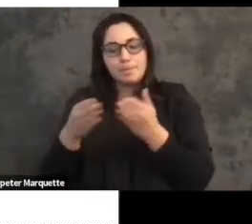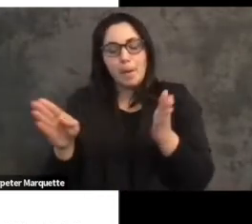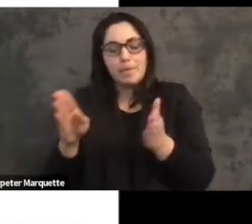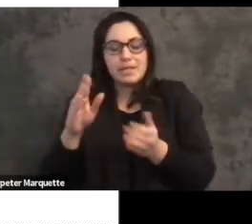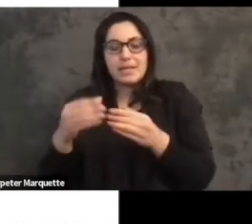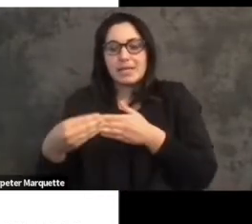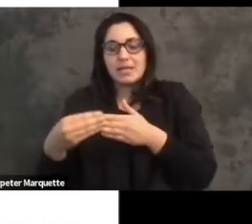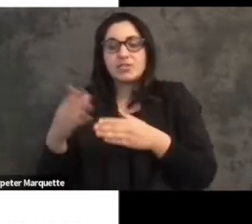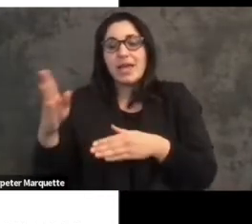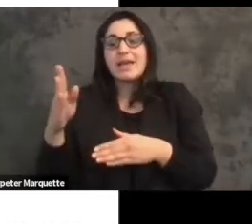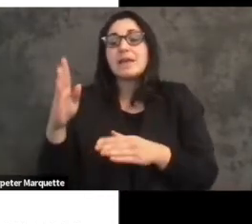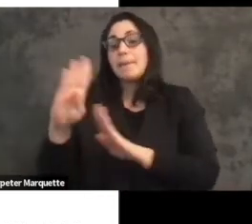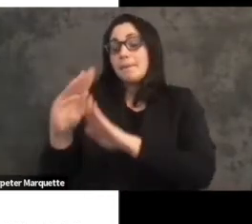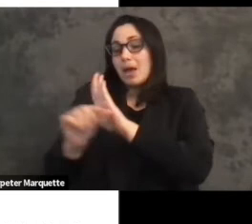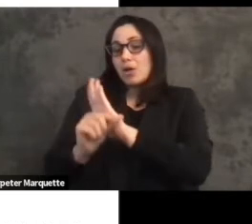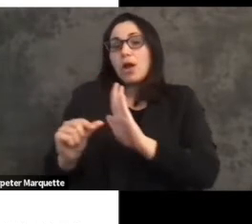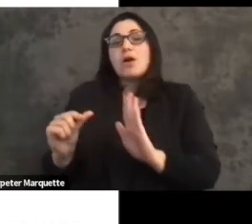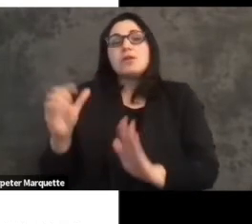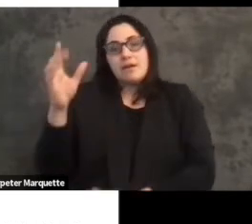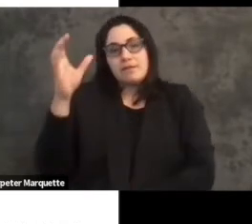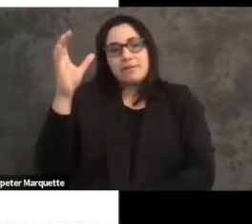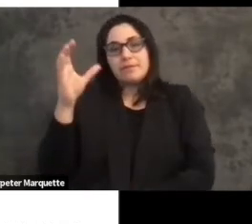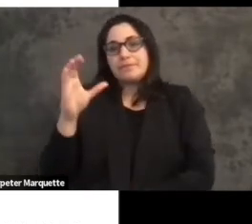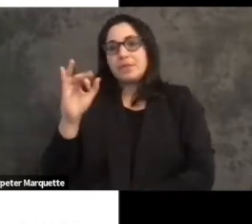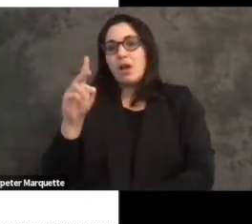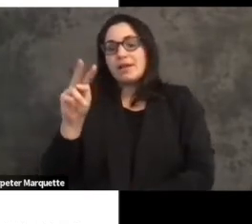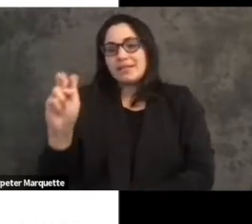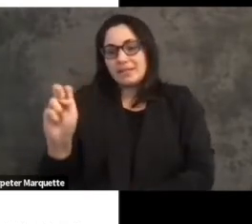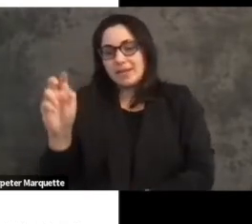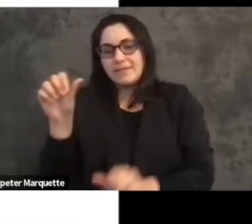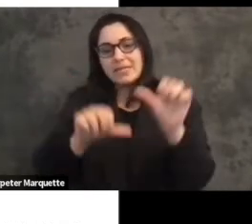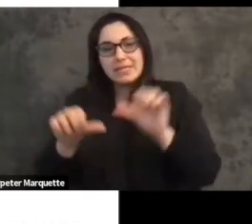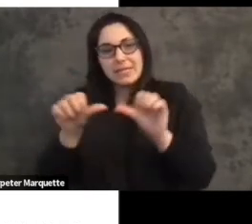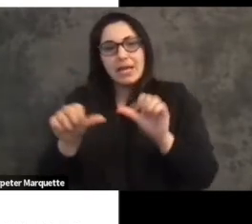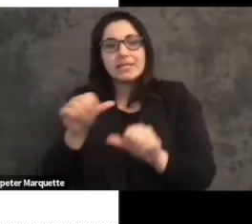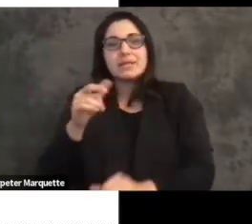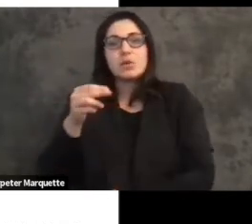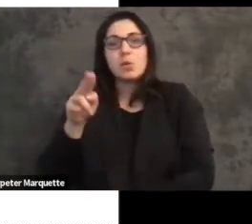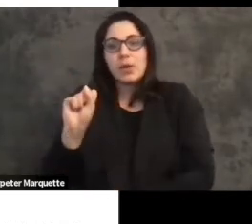cited widely by the WHO, CDC, in policy briefs and public health guidance for Long COVID